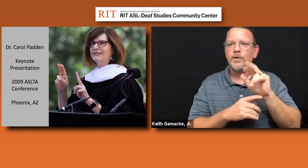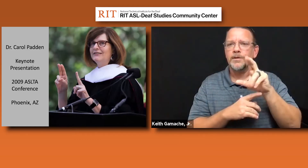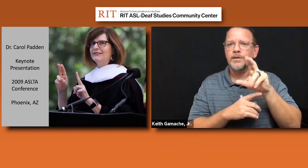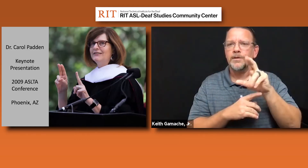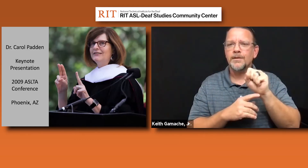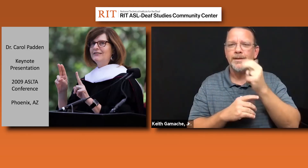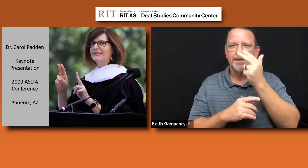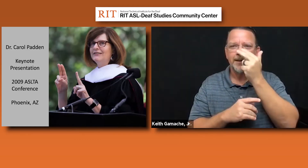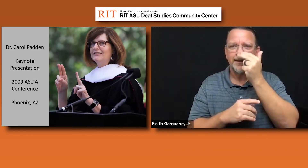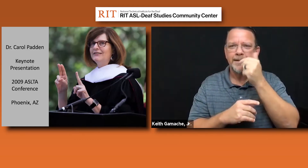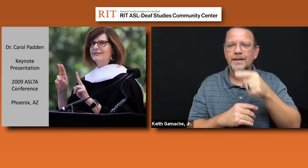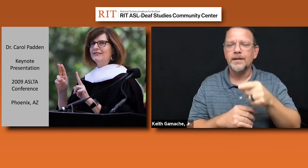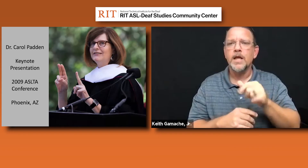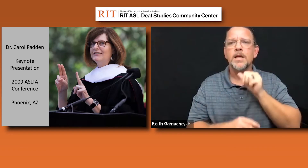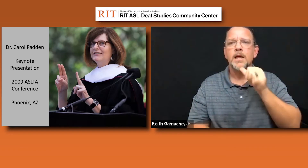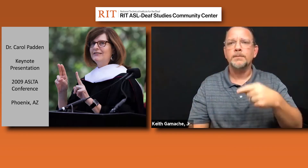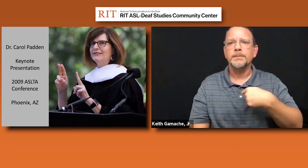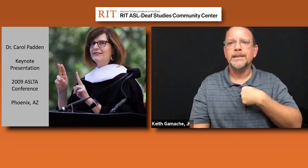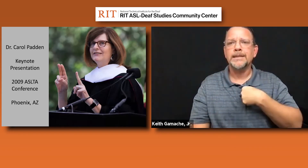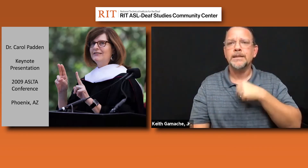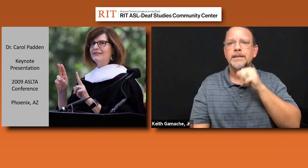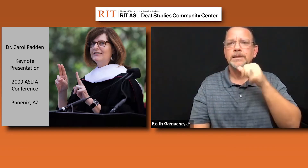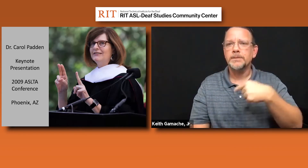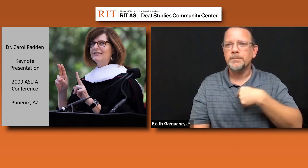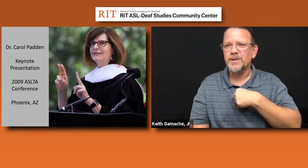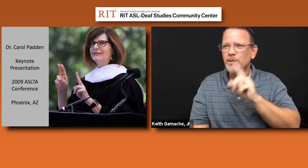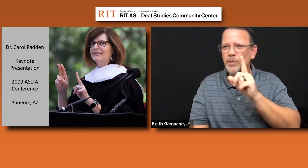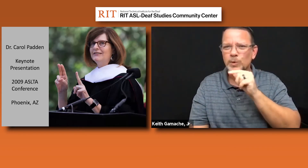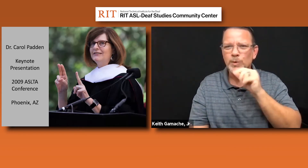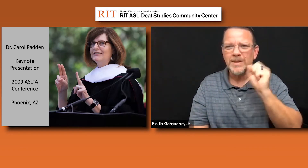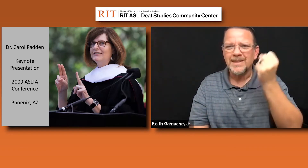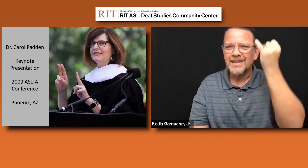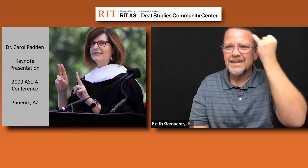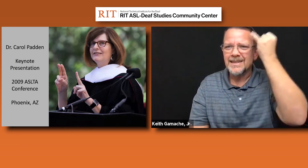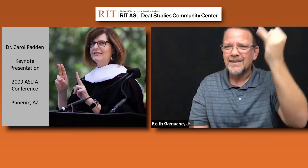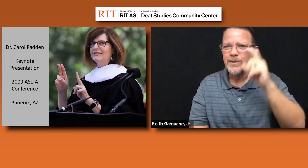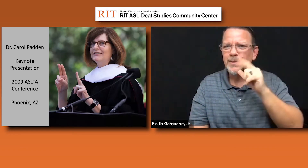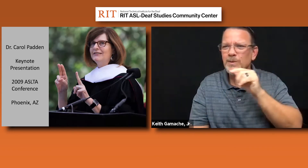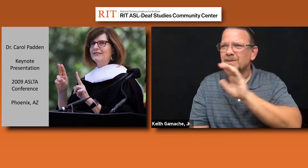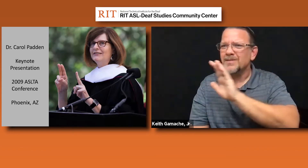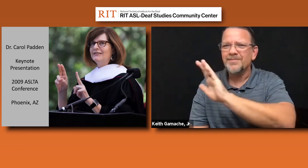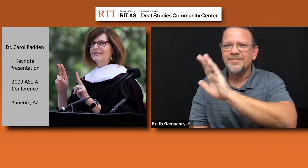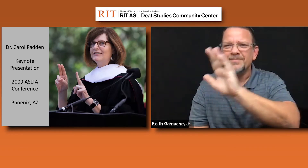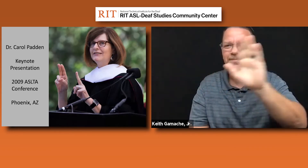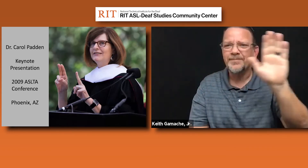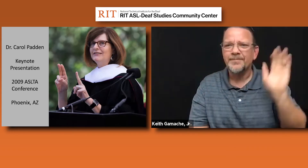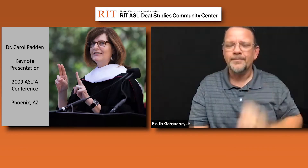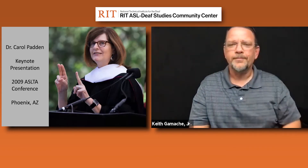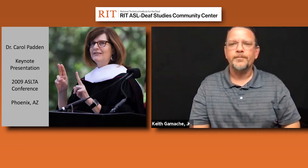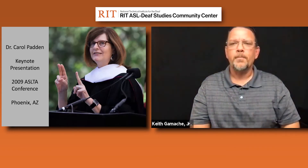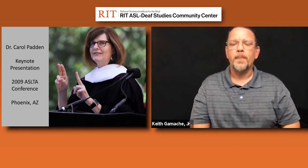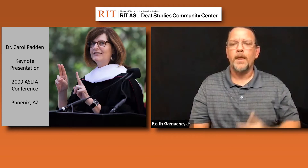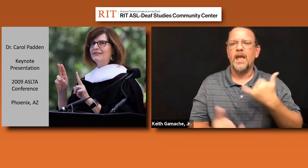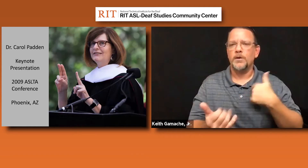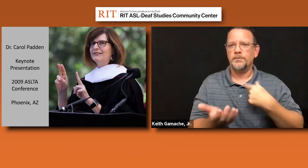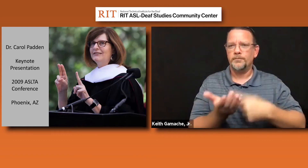you know, "Family Circus." "Oh, not me. It wasn't my idea." "Well, whose idea was it?" "Oh, it was someone's."